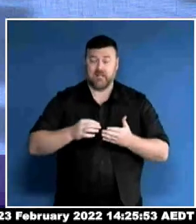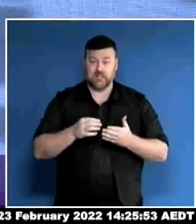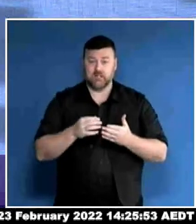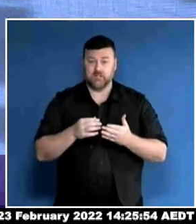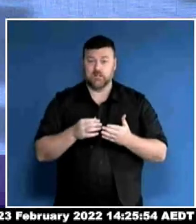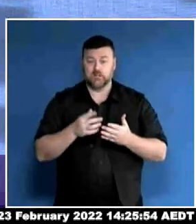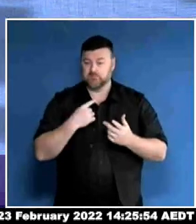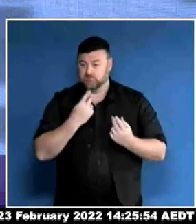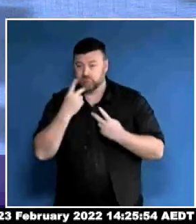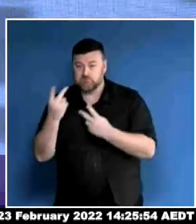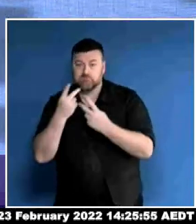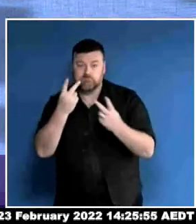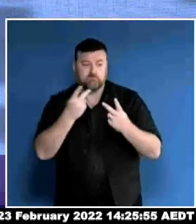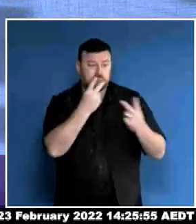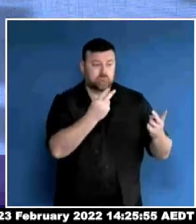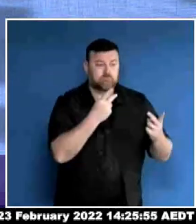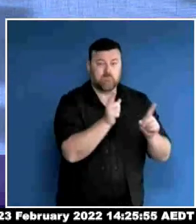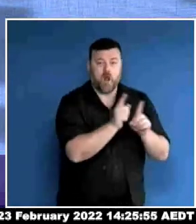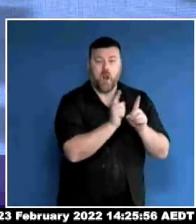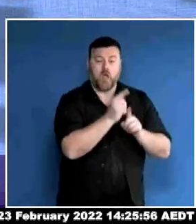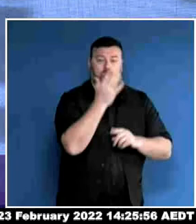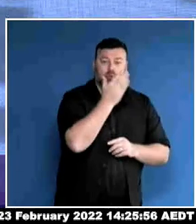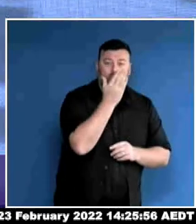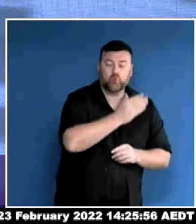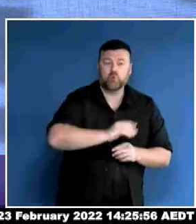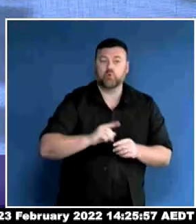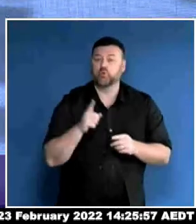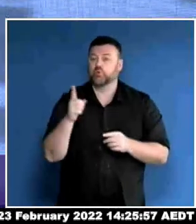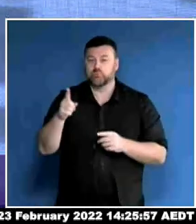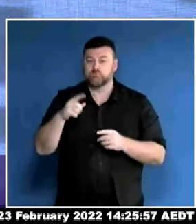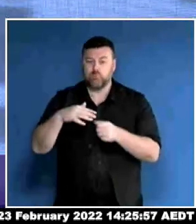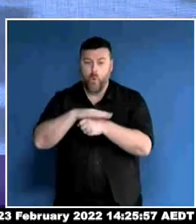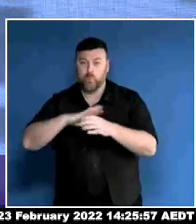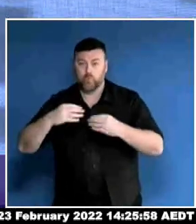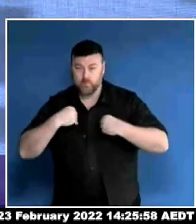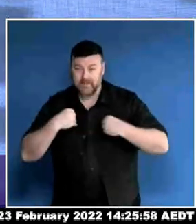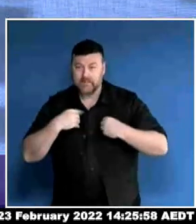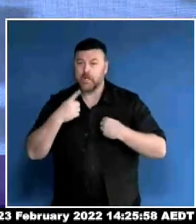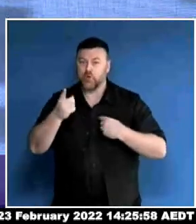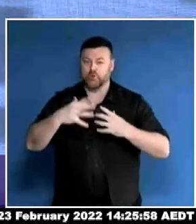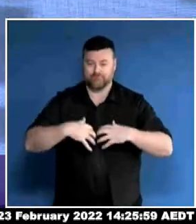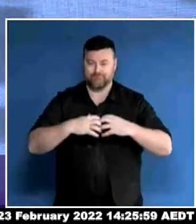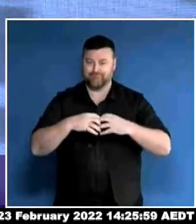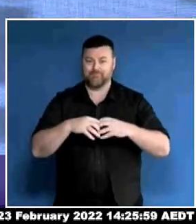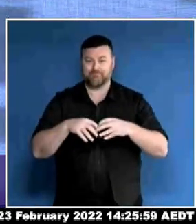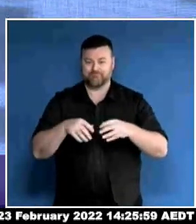And that meant setting up a small coffee stall, and sometimes you would organise